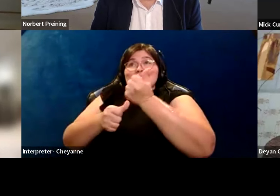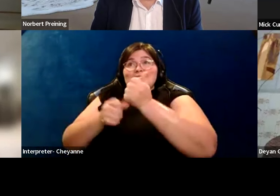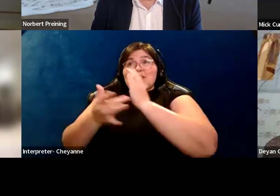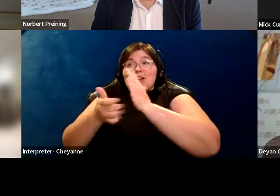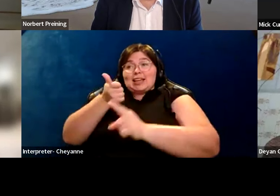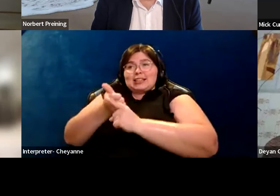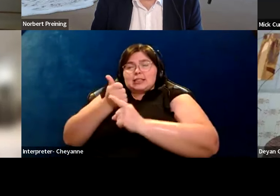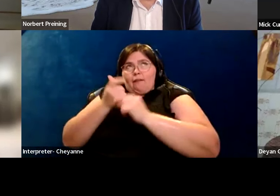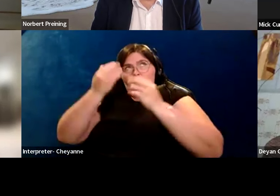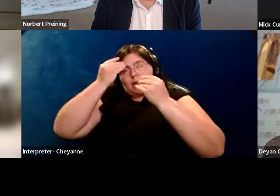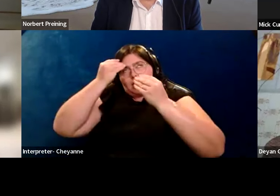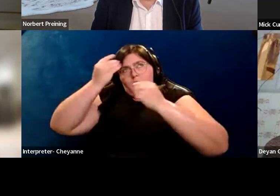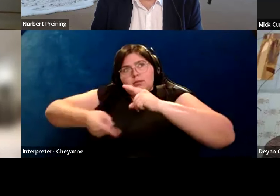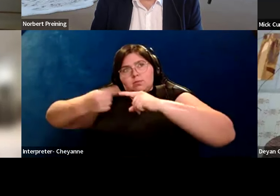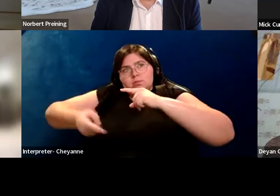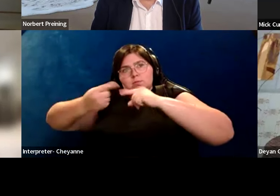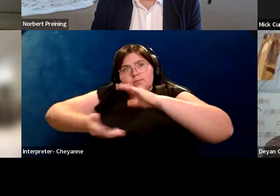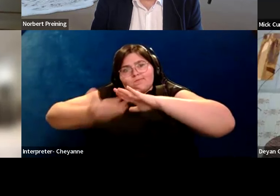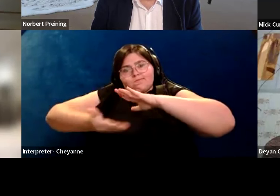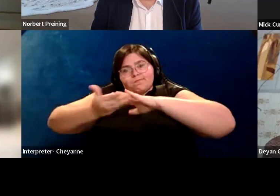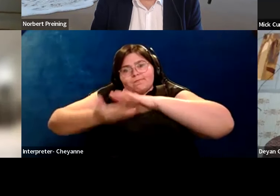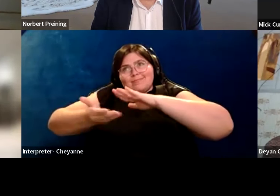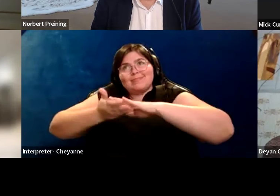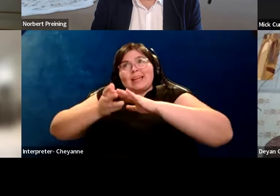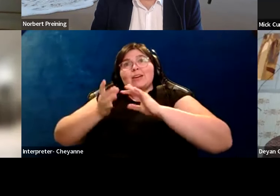as well in terms of the user's particular needs